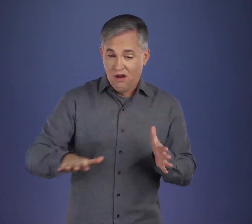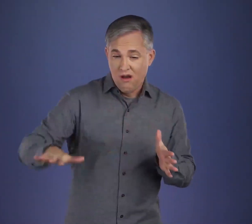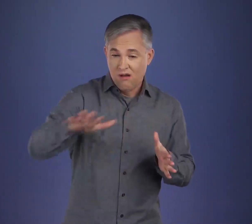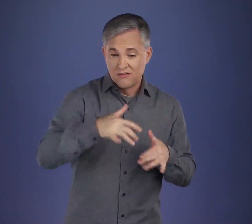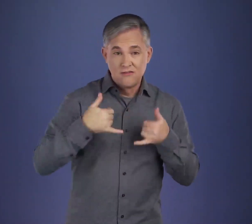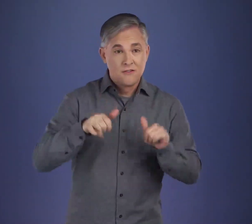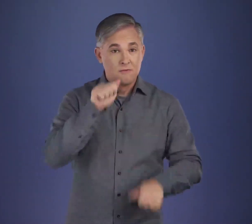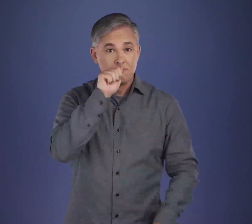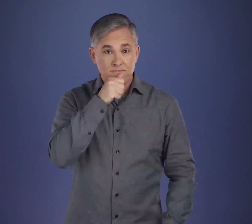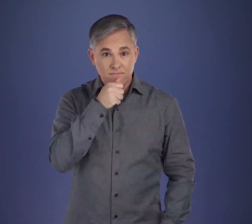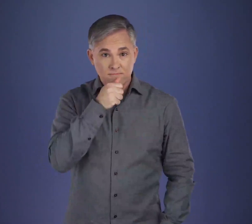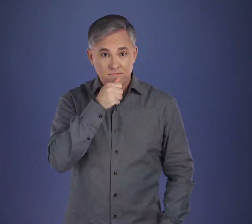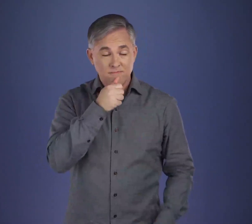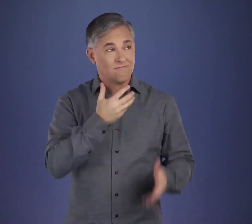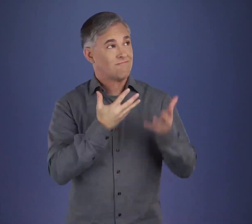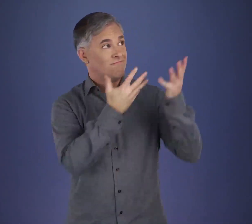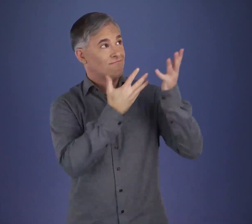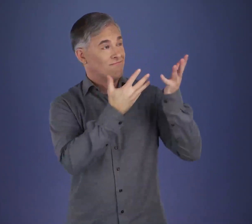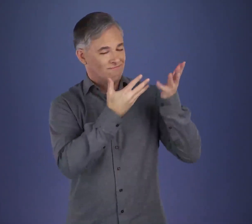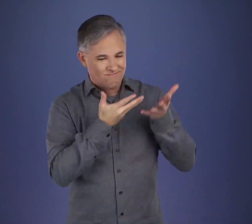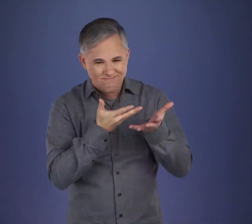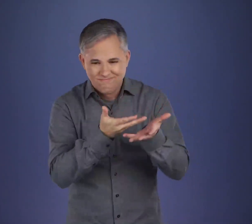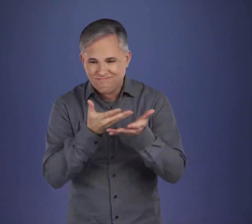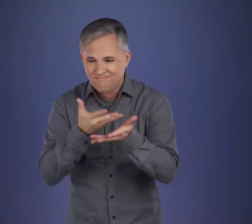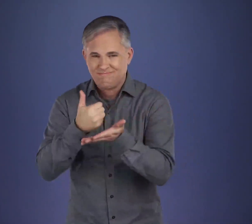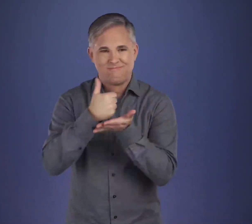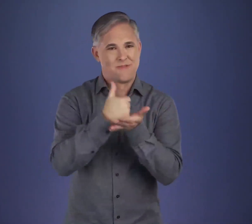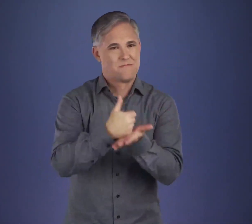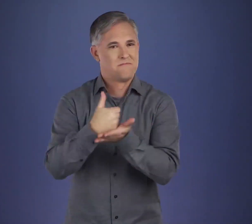to the alcoholic who still suffers.”